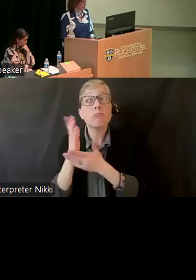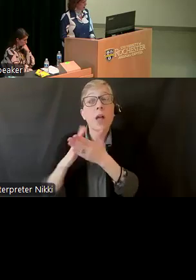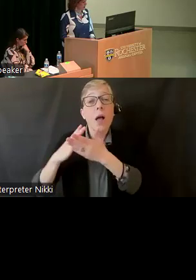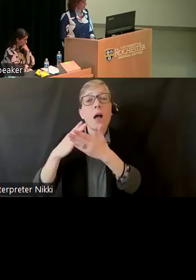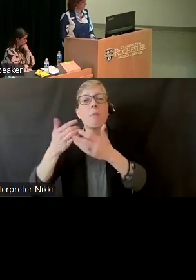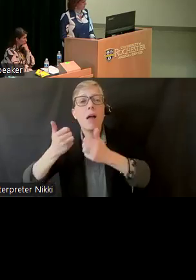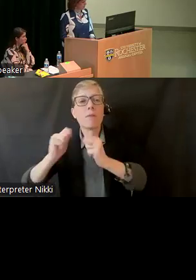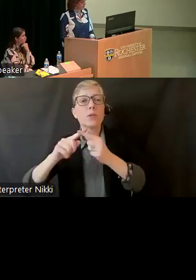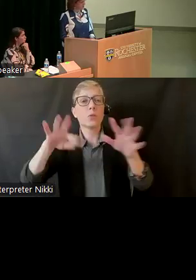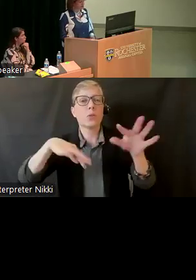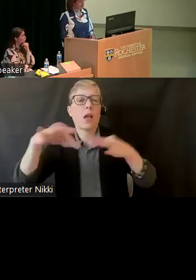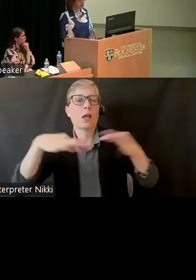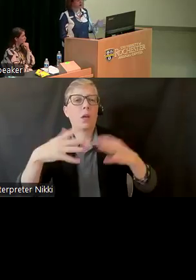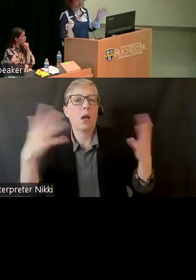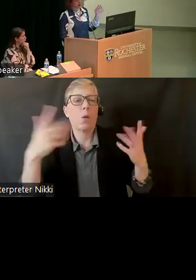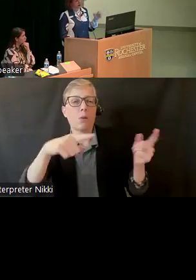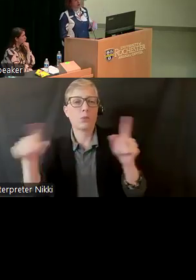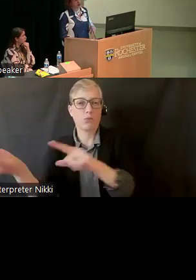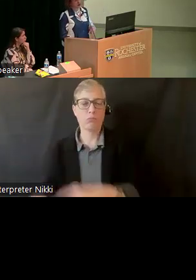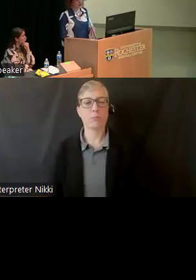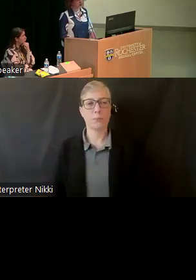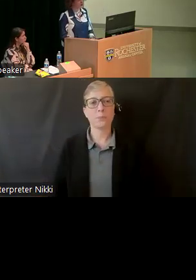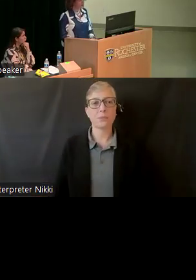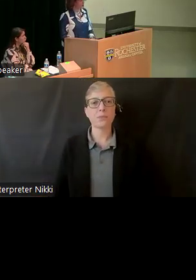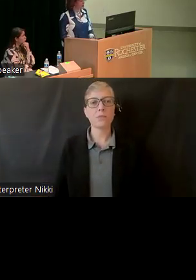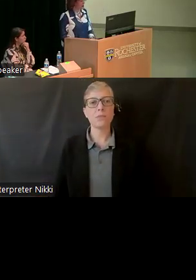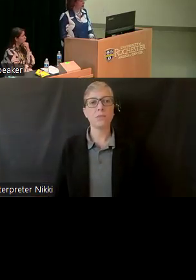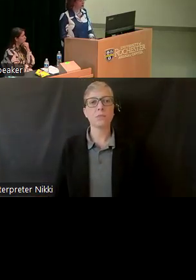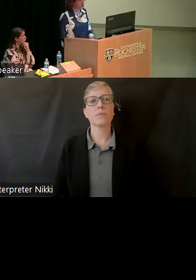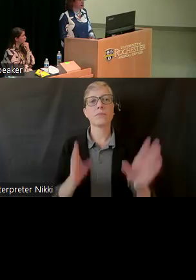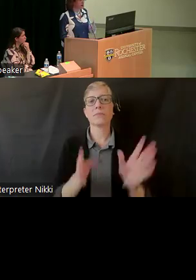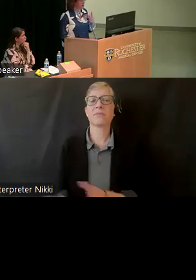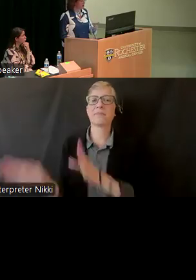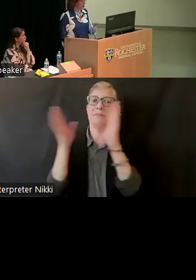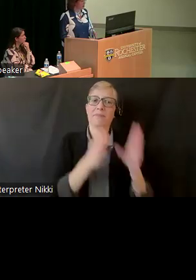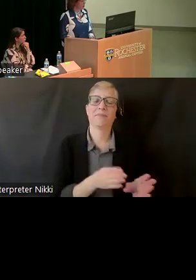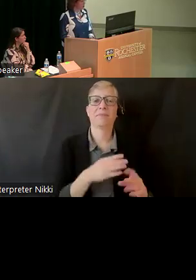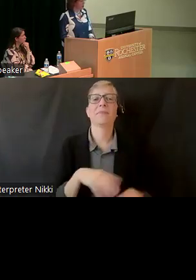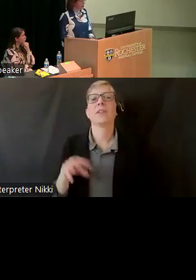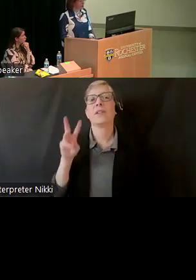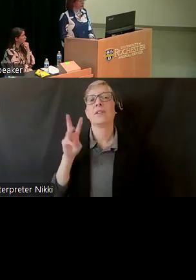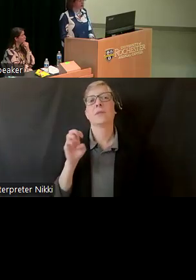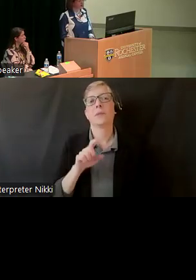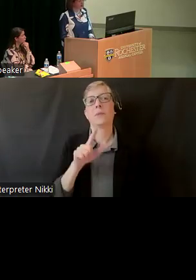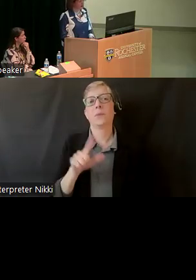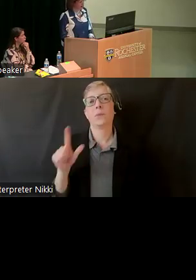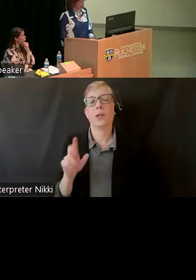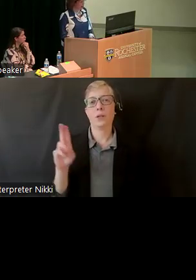going on all right now I'm going to shift to Wellu Champions and why I think they're so important in